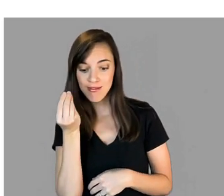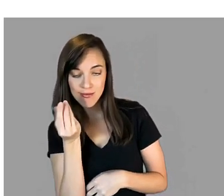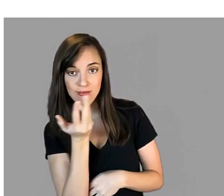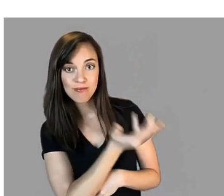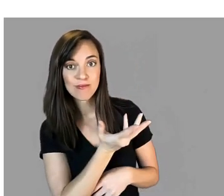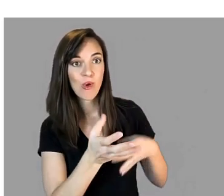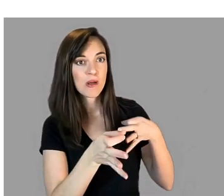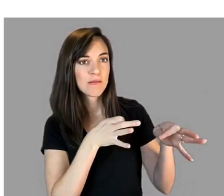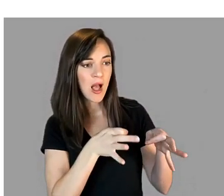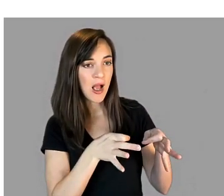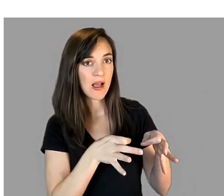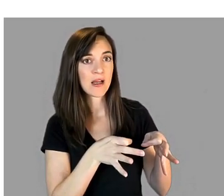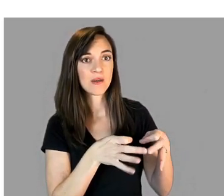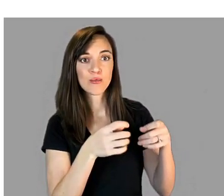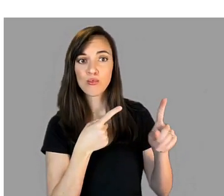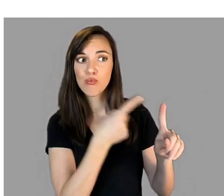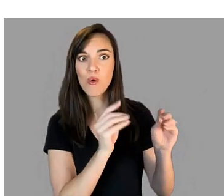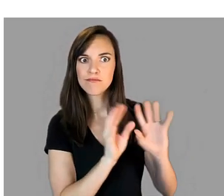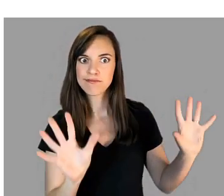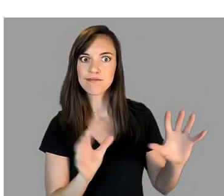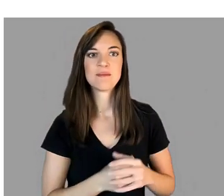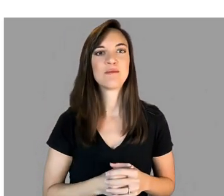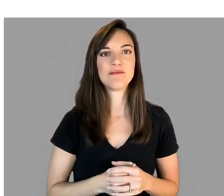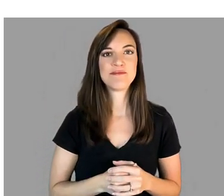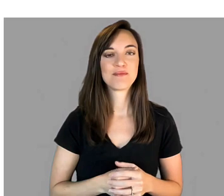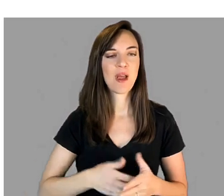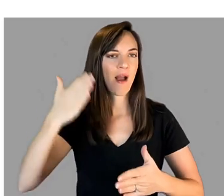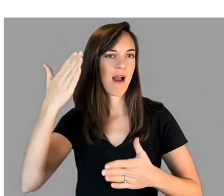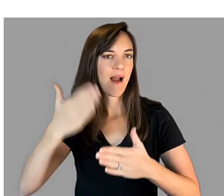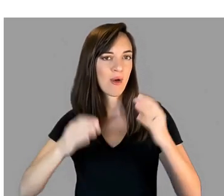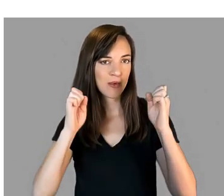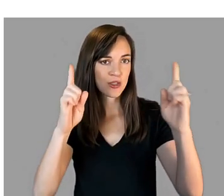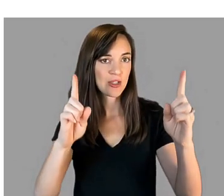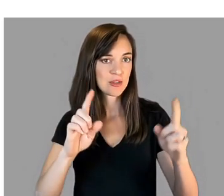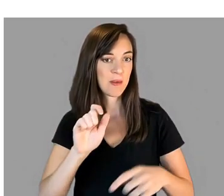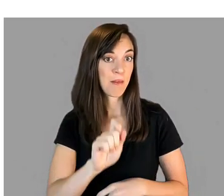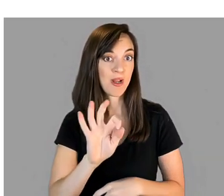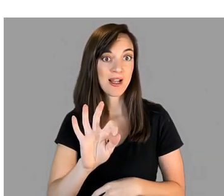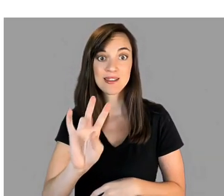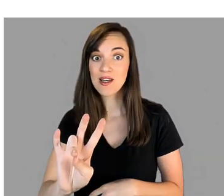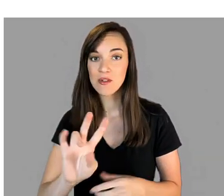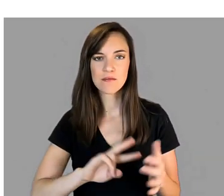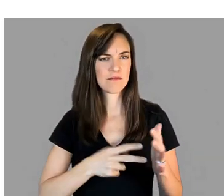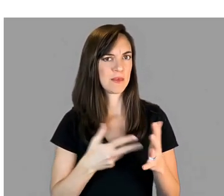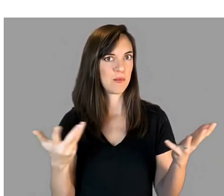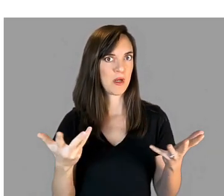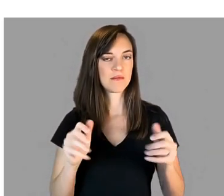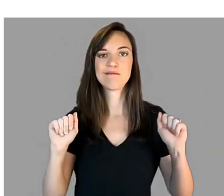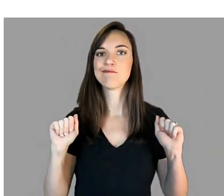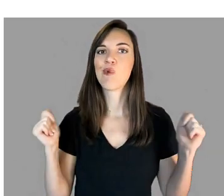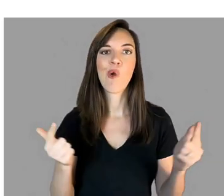And, "Outcomes based education" of (.97). Which is based on developing the desired outcomes of the education experience